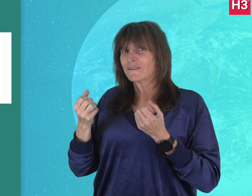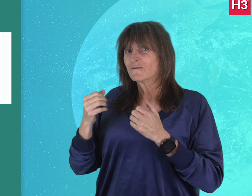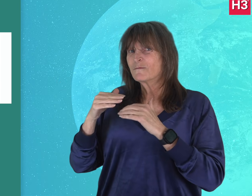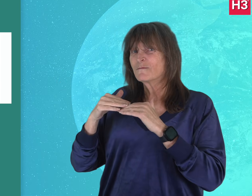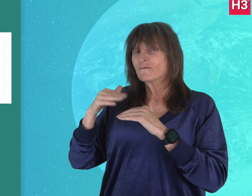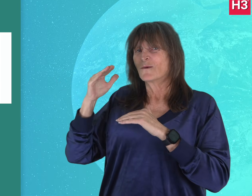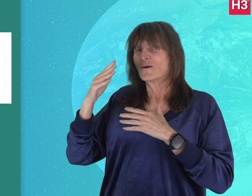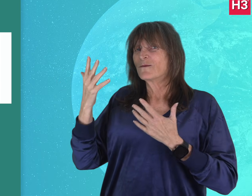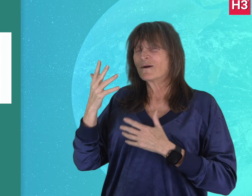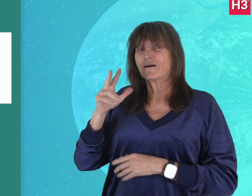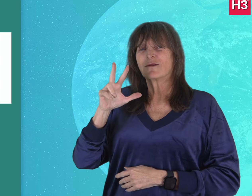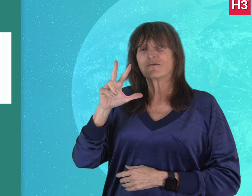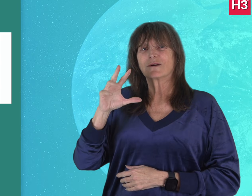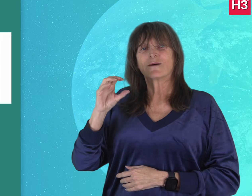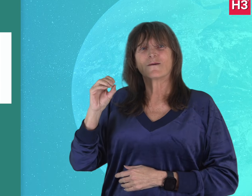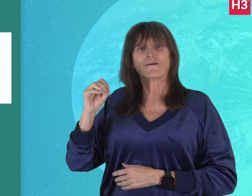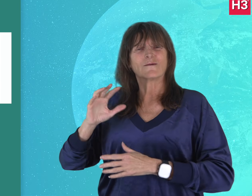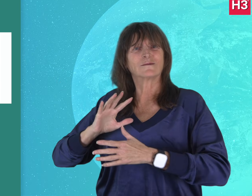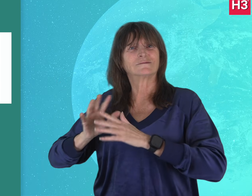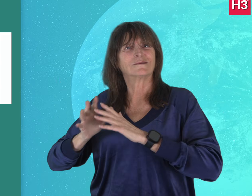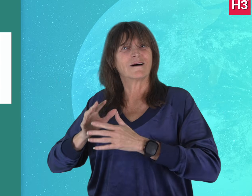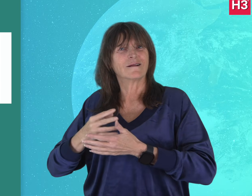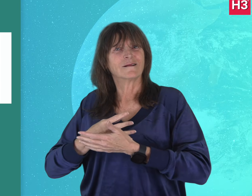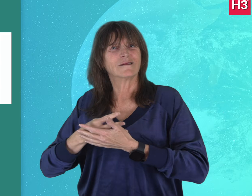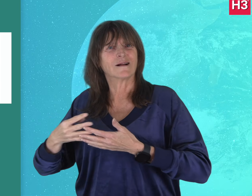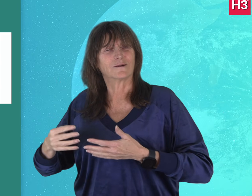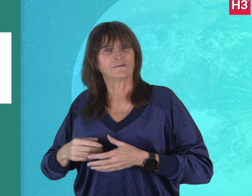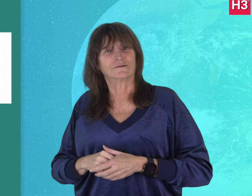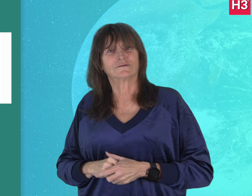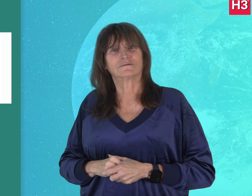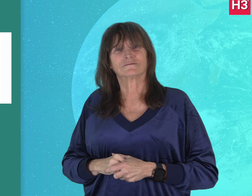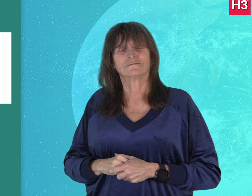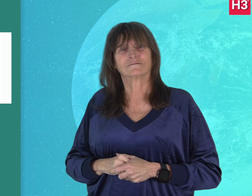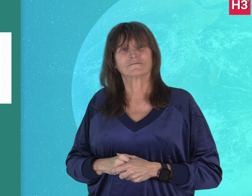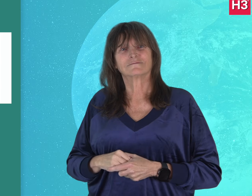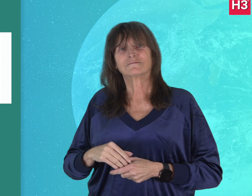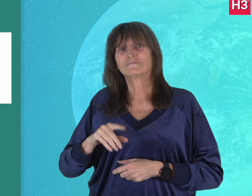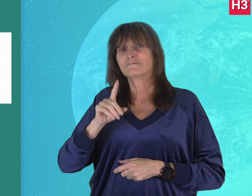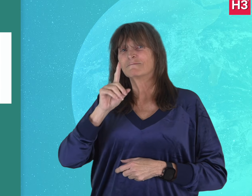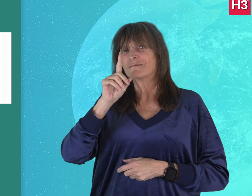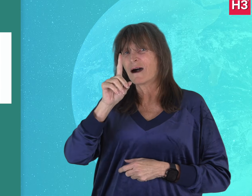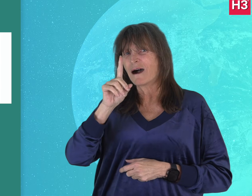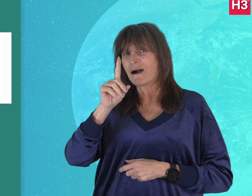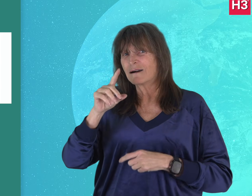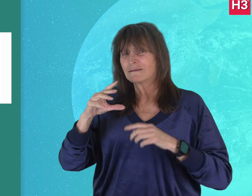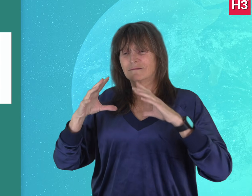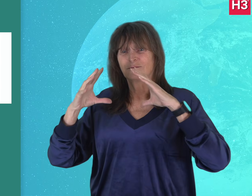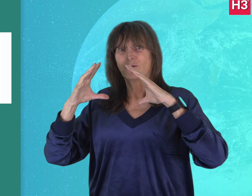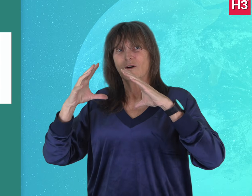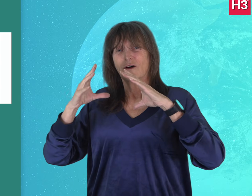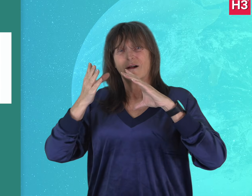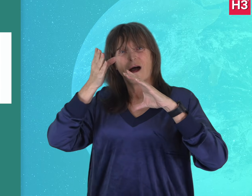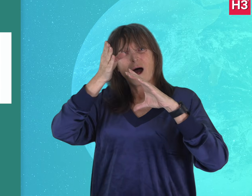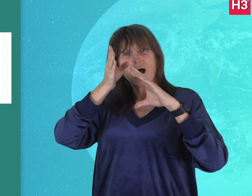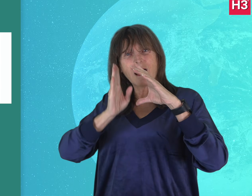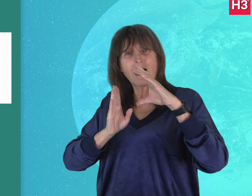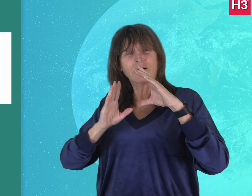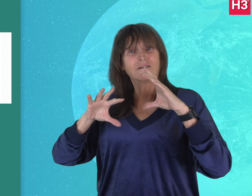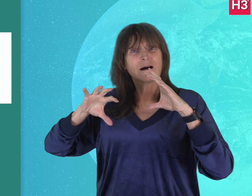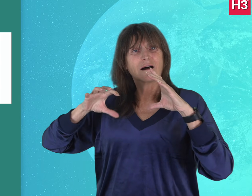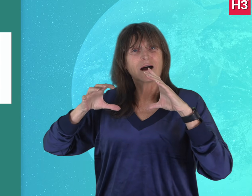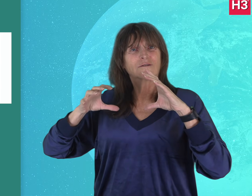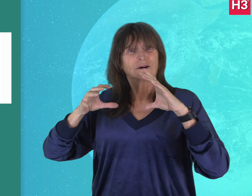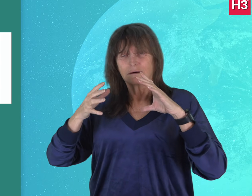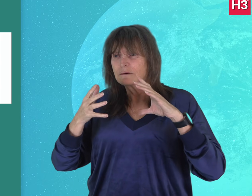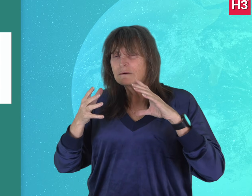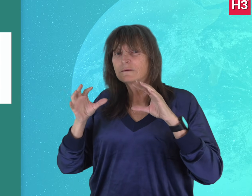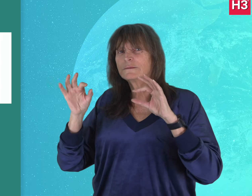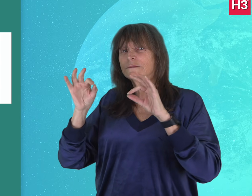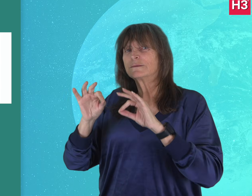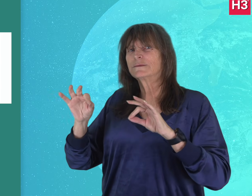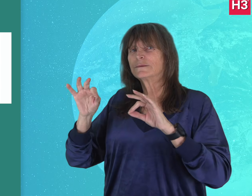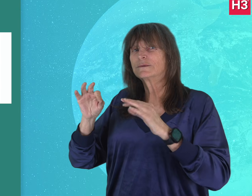and more than 300 sign languages. But over half of all countries still